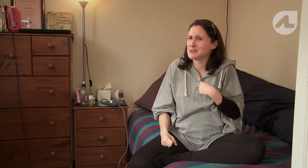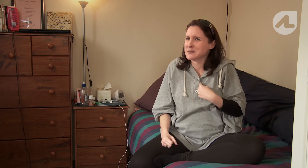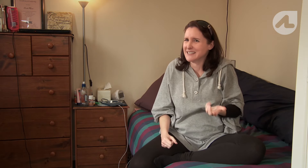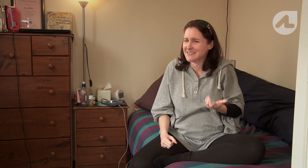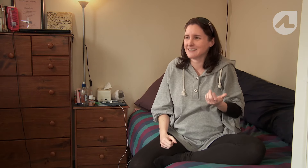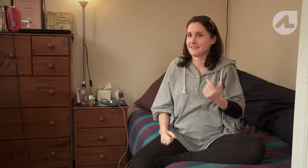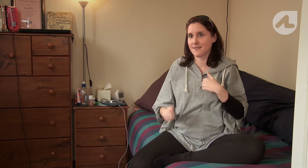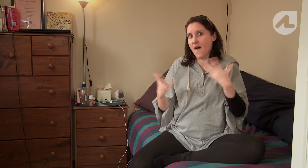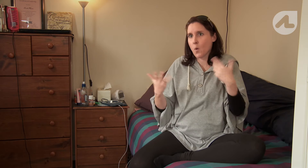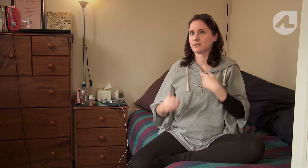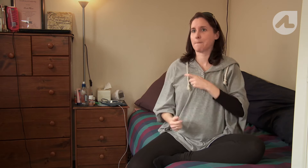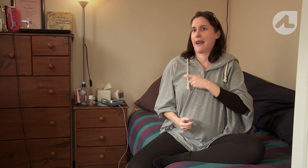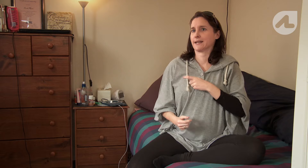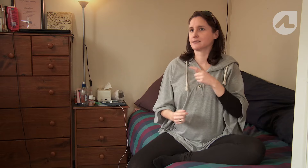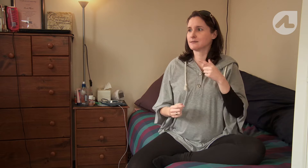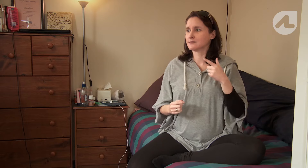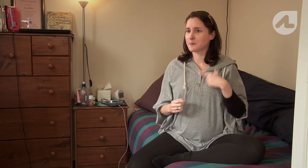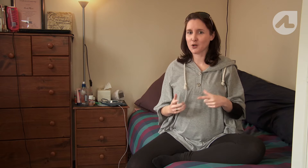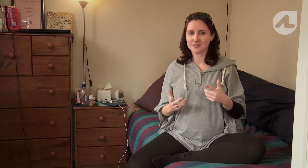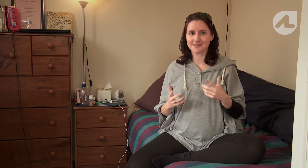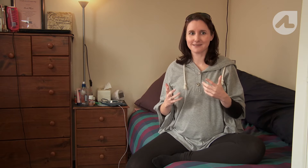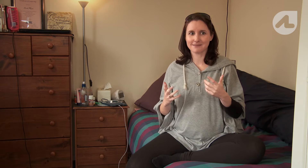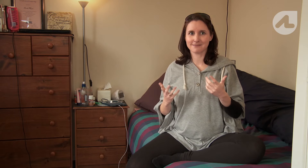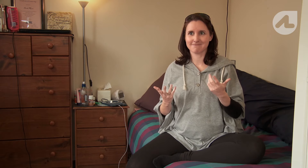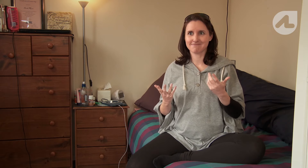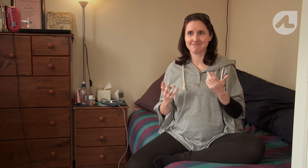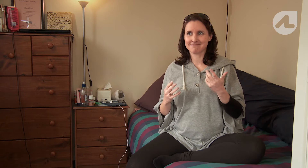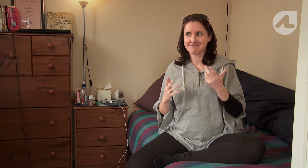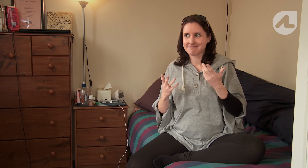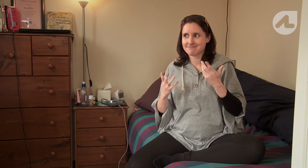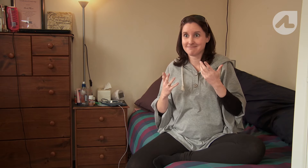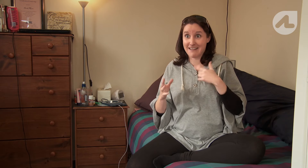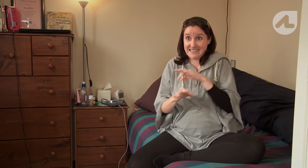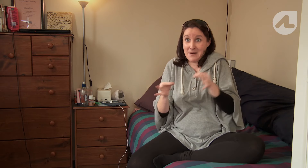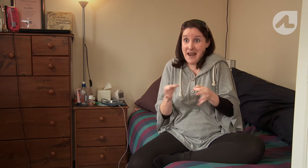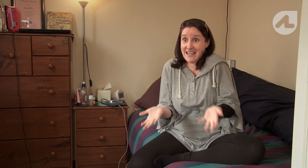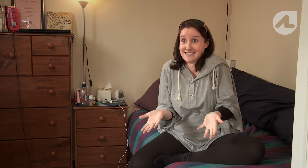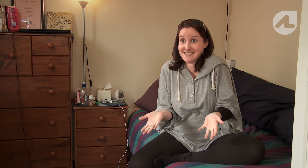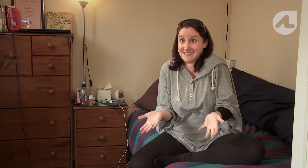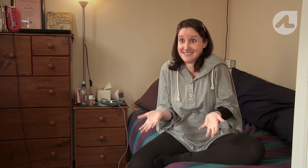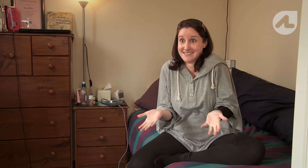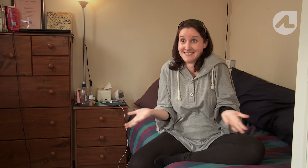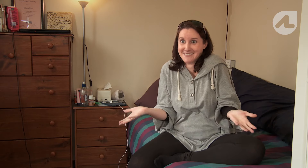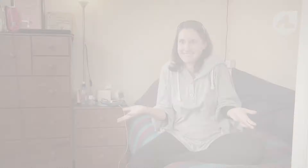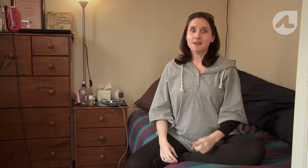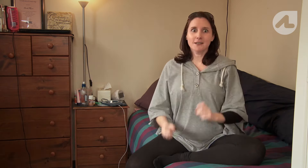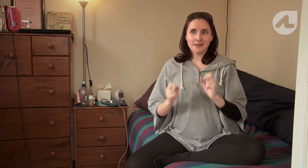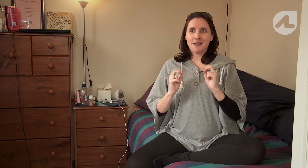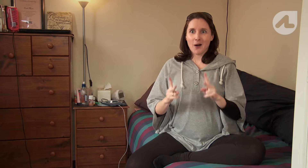And of course I panicked because I didn't plan it.